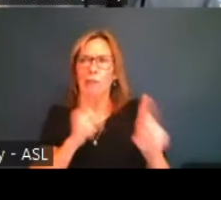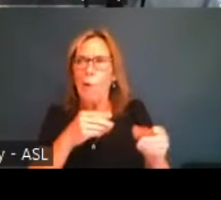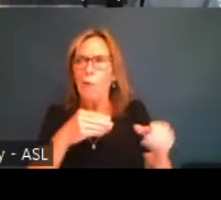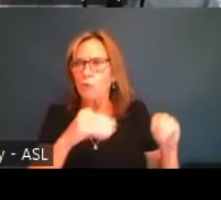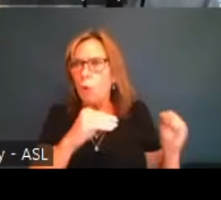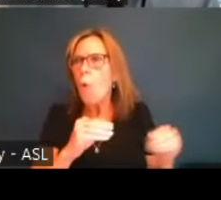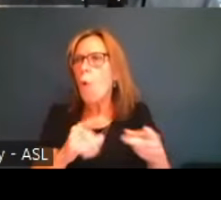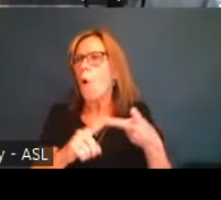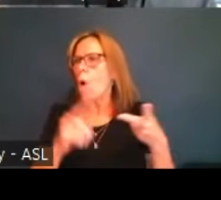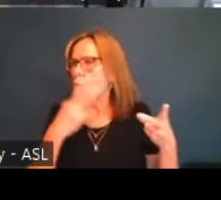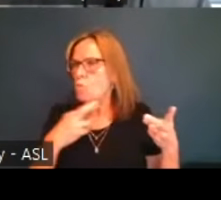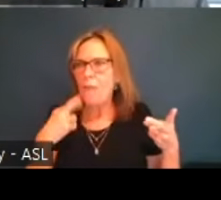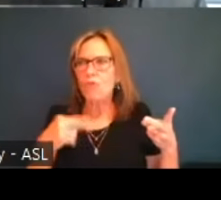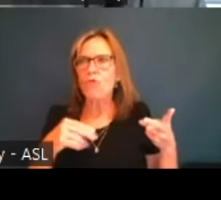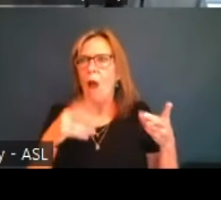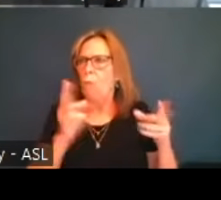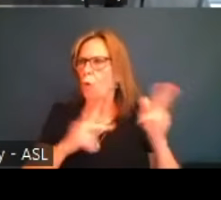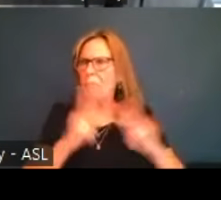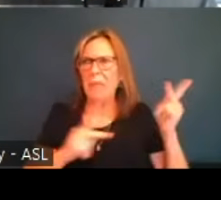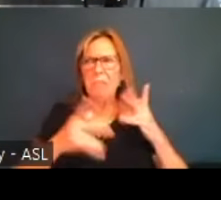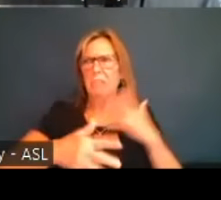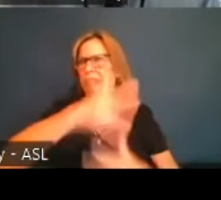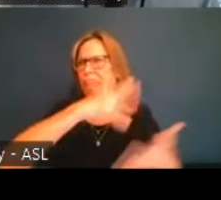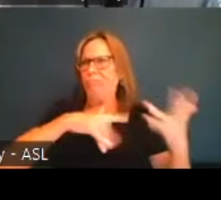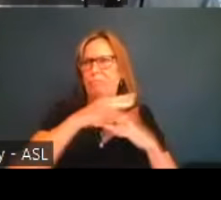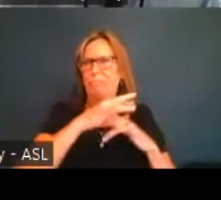ignore those distractions